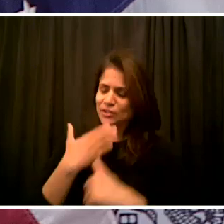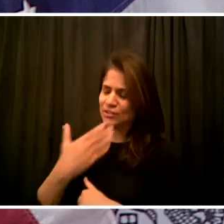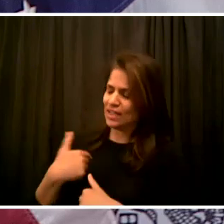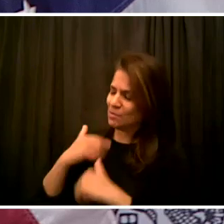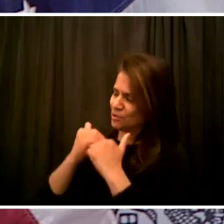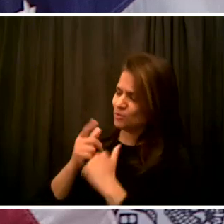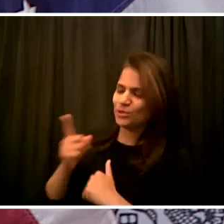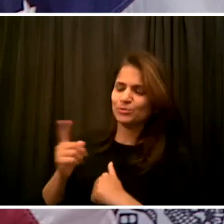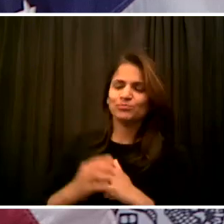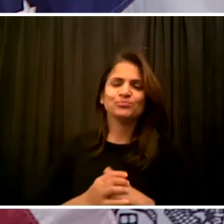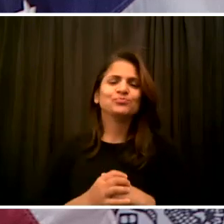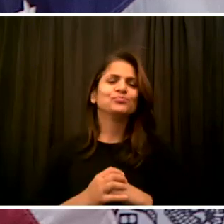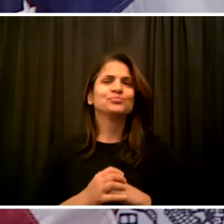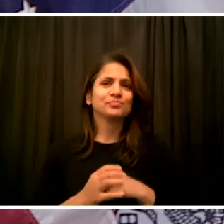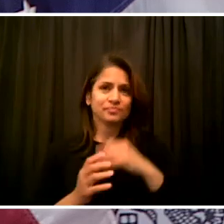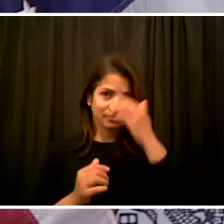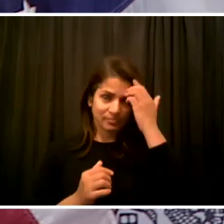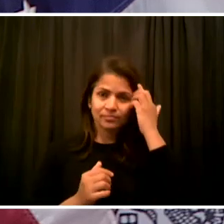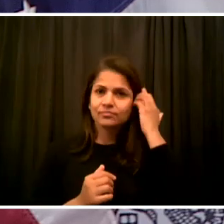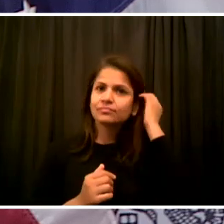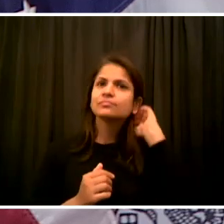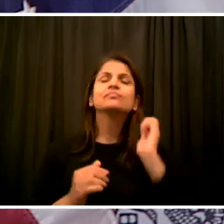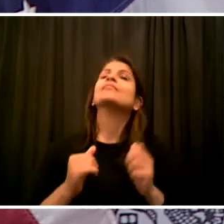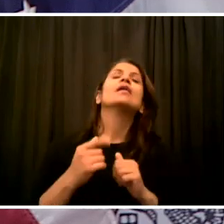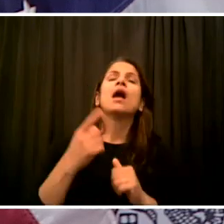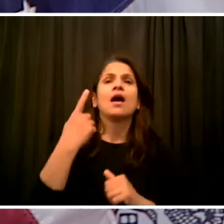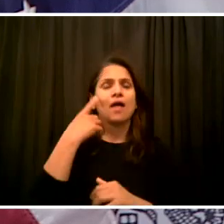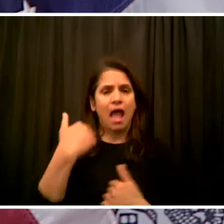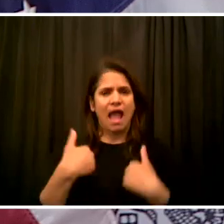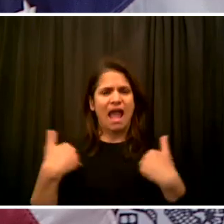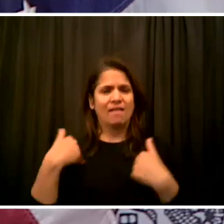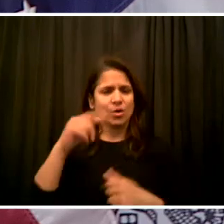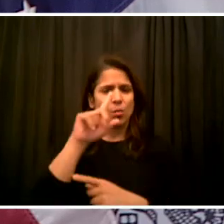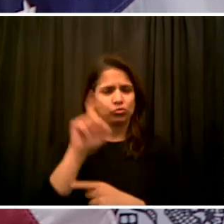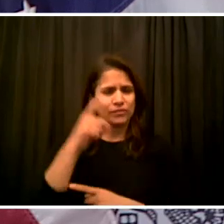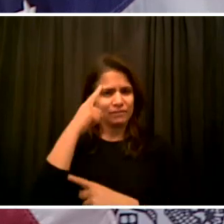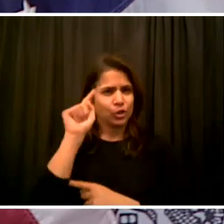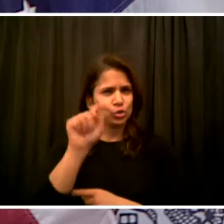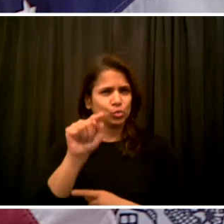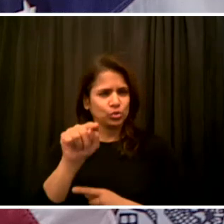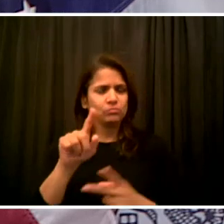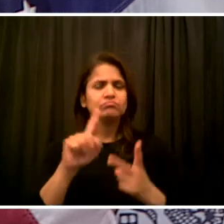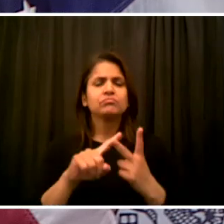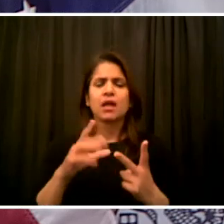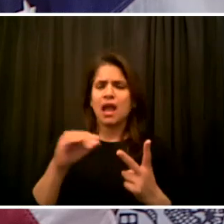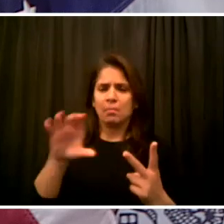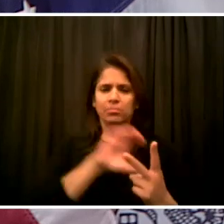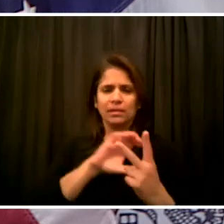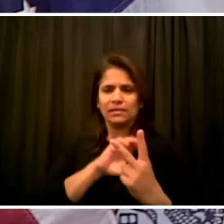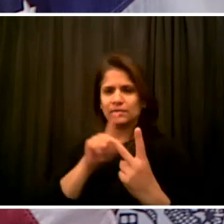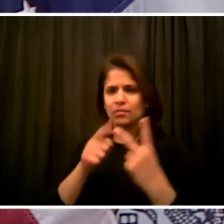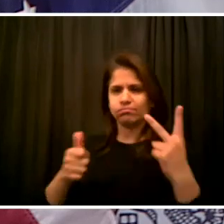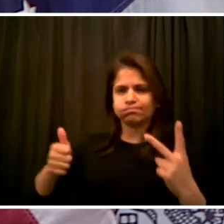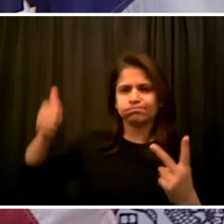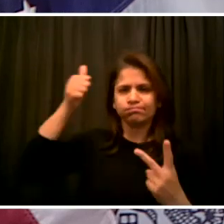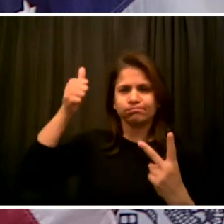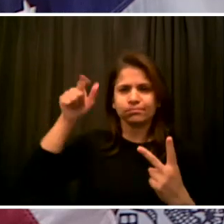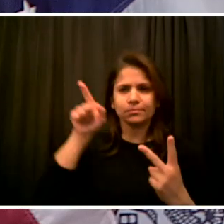GOOD, MARK, HOWAR E YOU? GOOD, GOOD. SO I HAD A QUESTION THAT I WASO HPIGN TAHT YOU AND